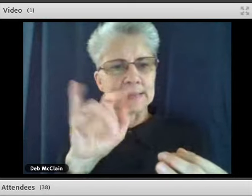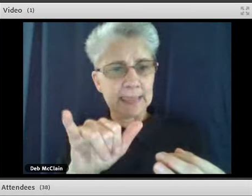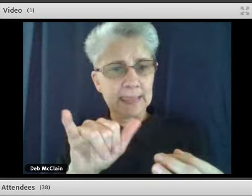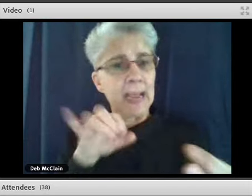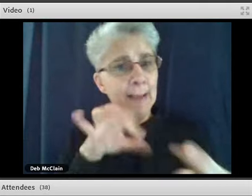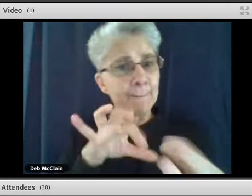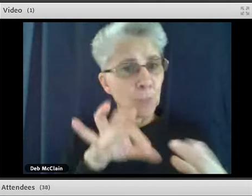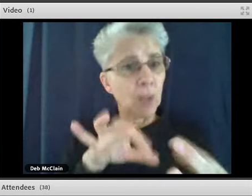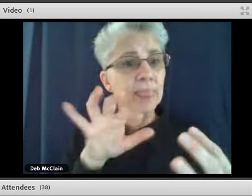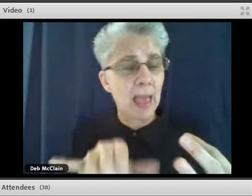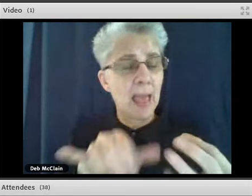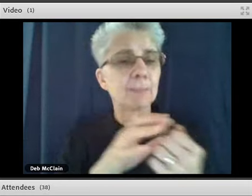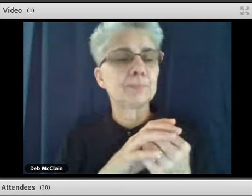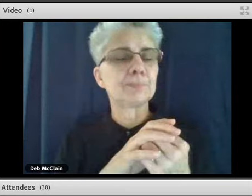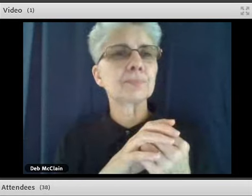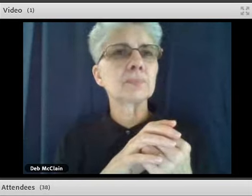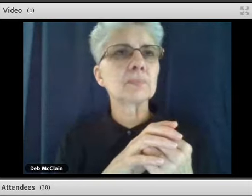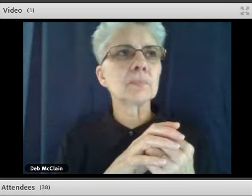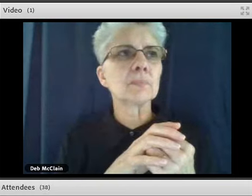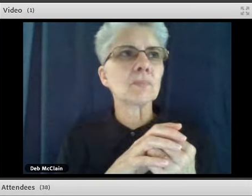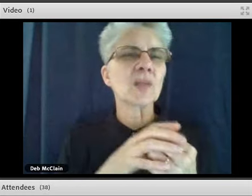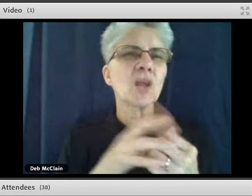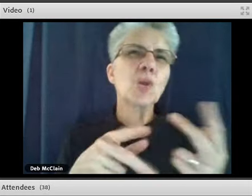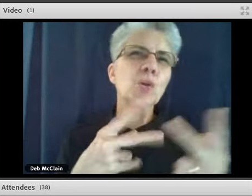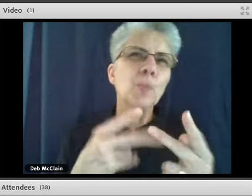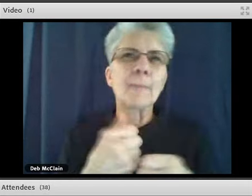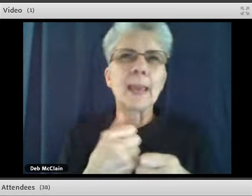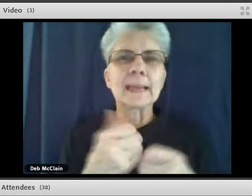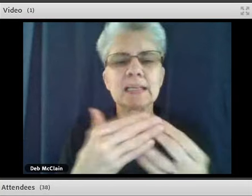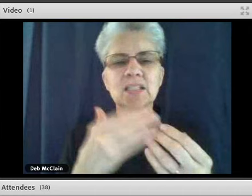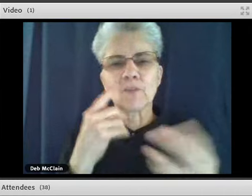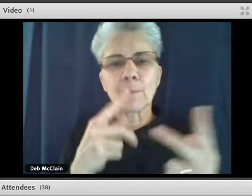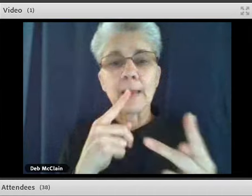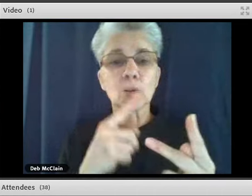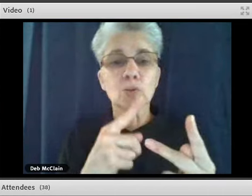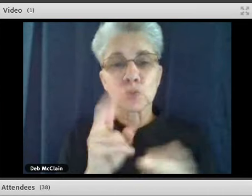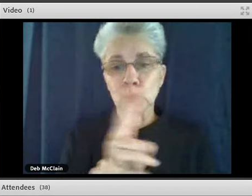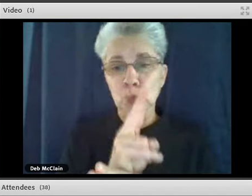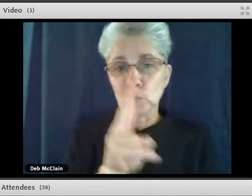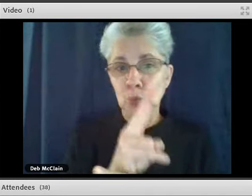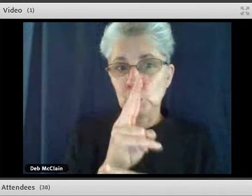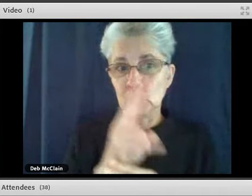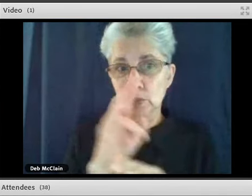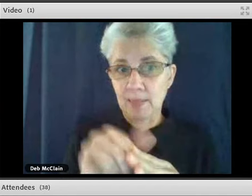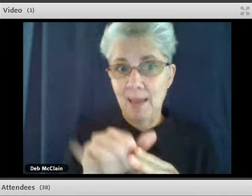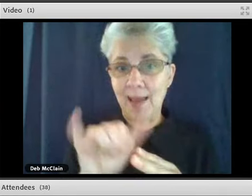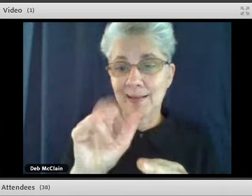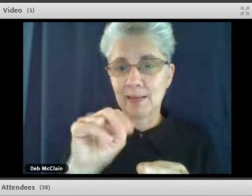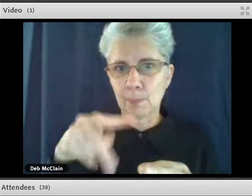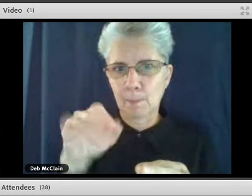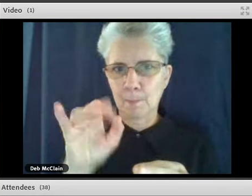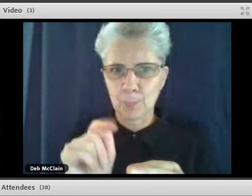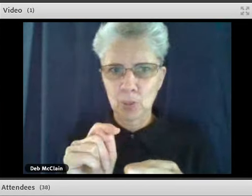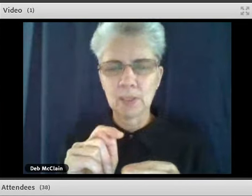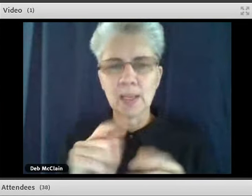when you're talking about input... you're kind of making it easier for people to operate.